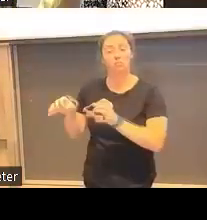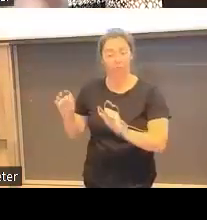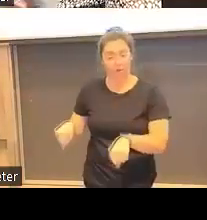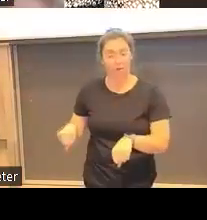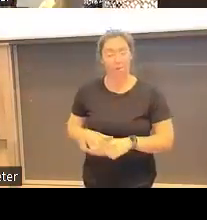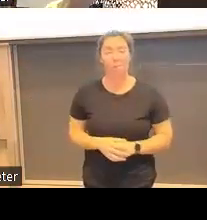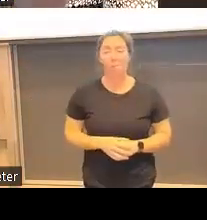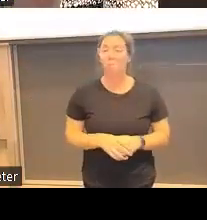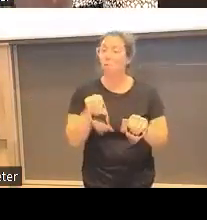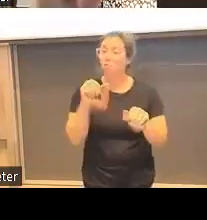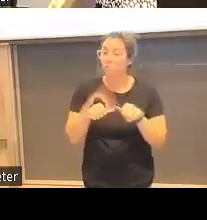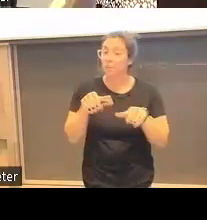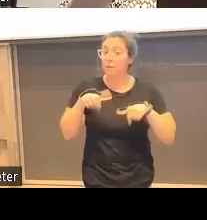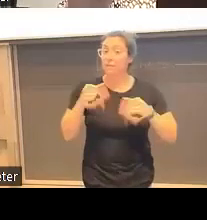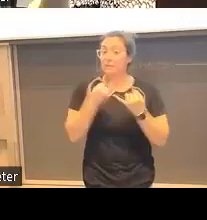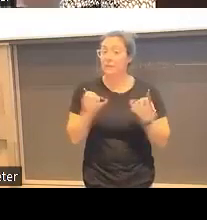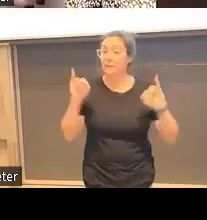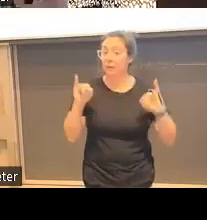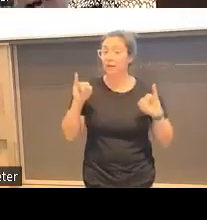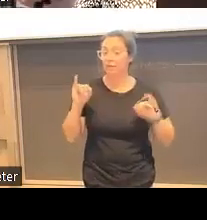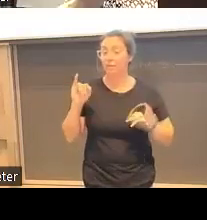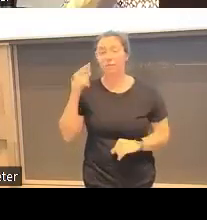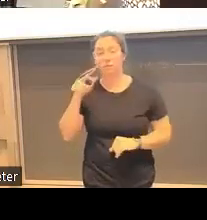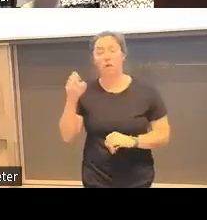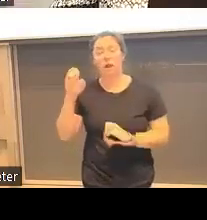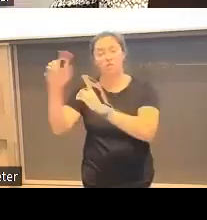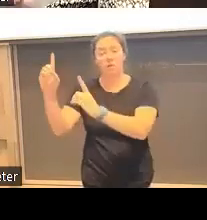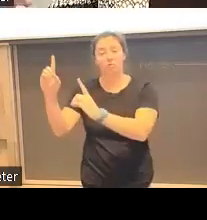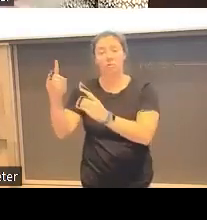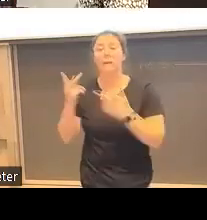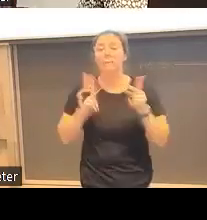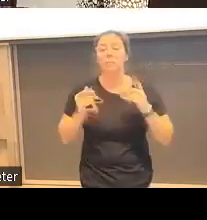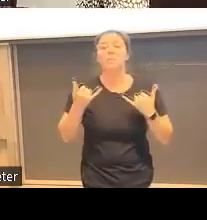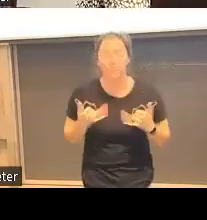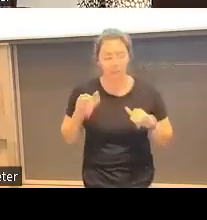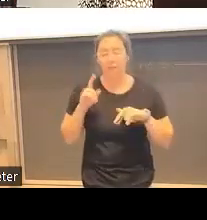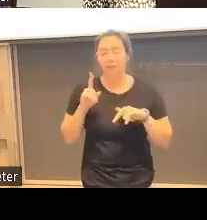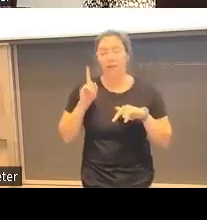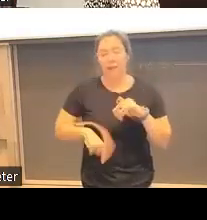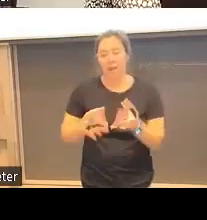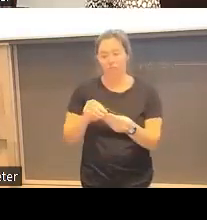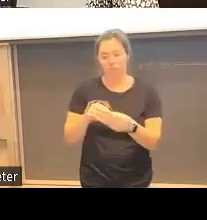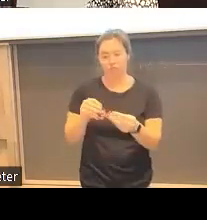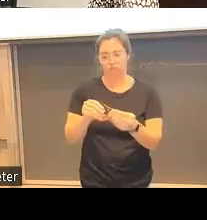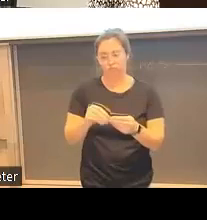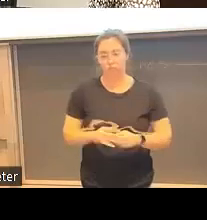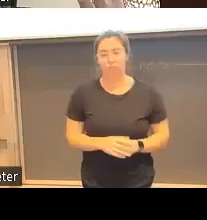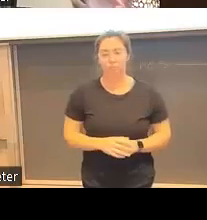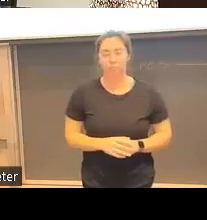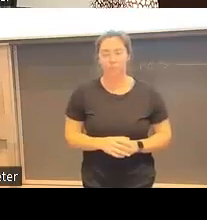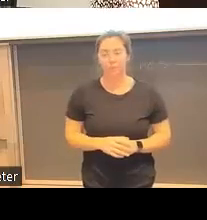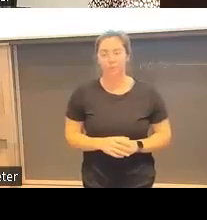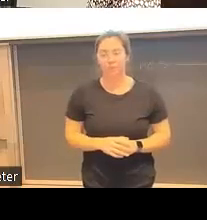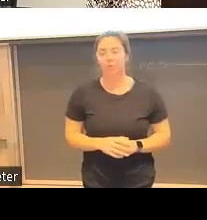remember this is independent of IQ and education people still can't do it so after that's why check